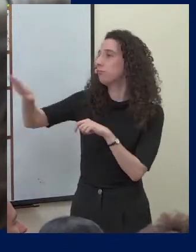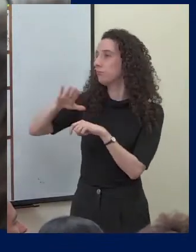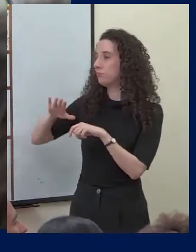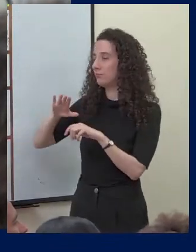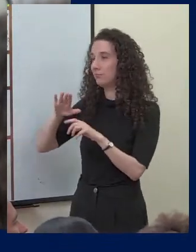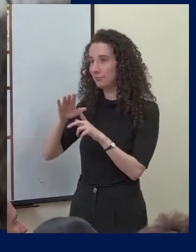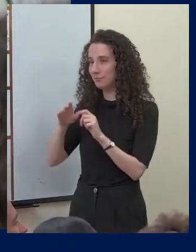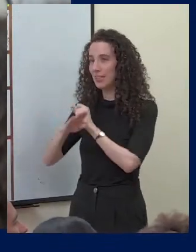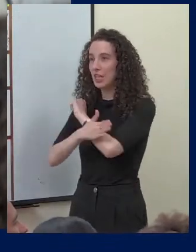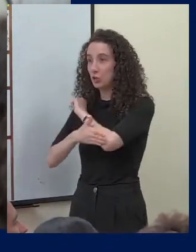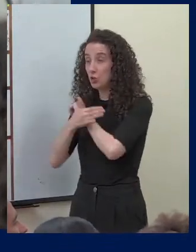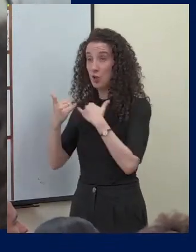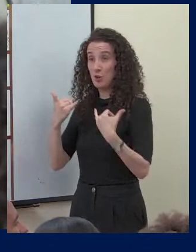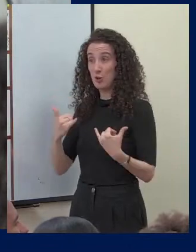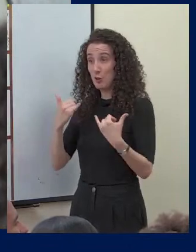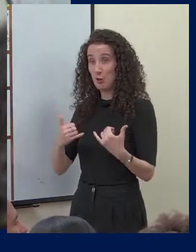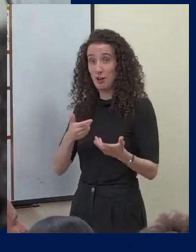We are talking to Puerto Rico about using this model.